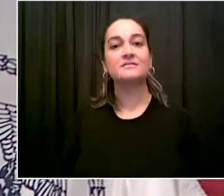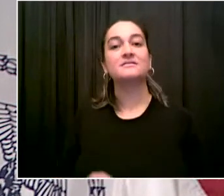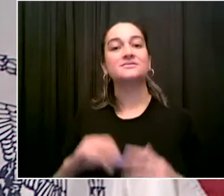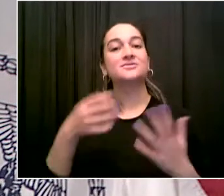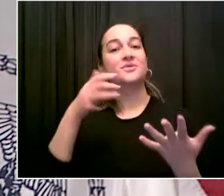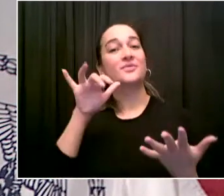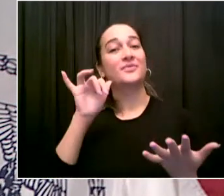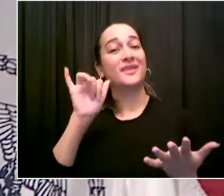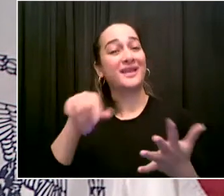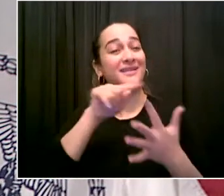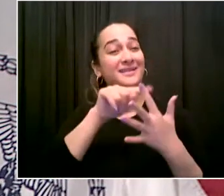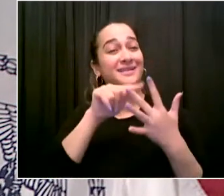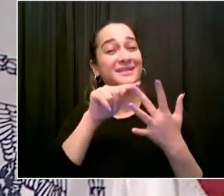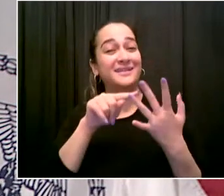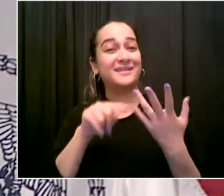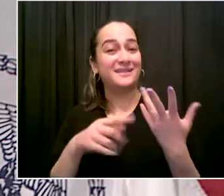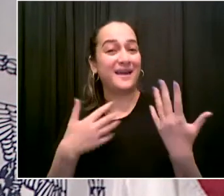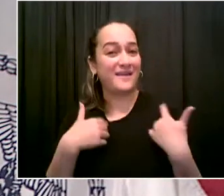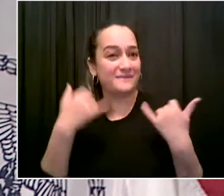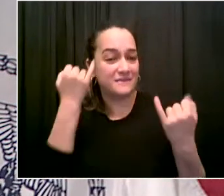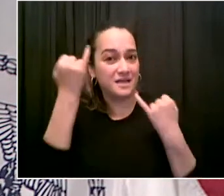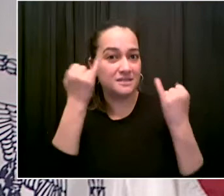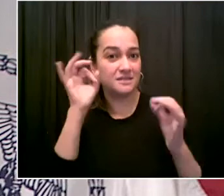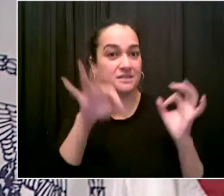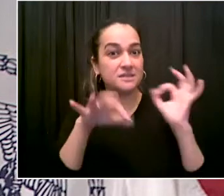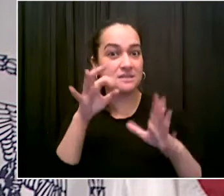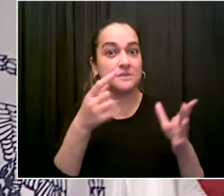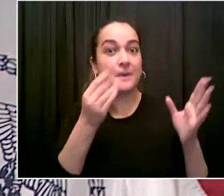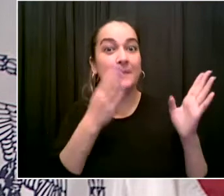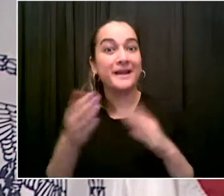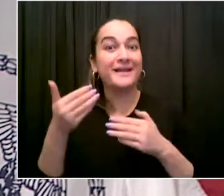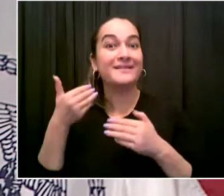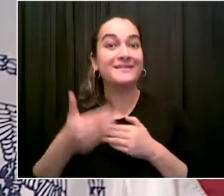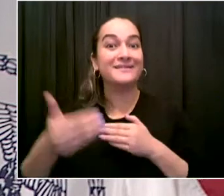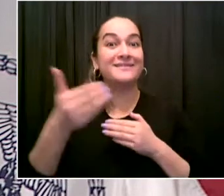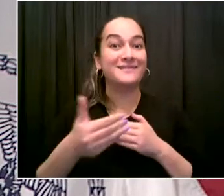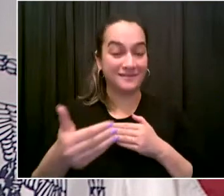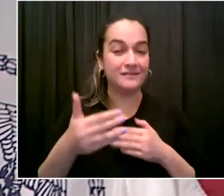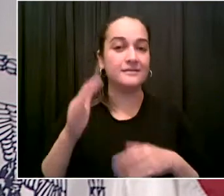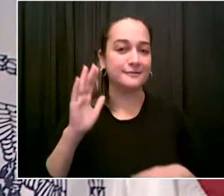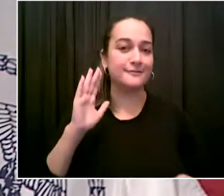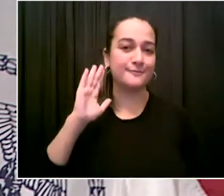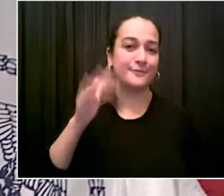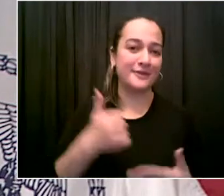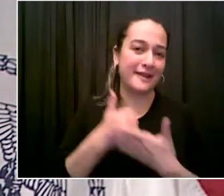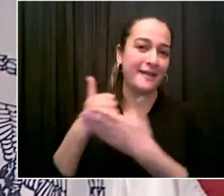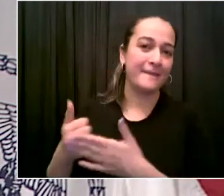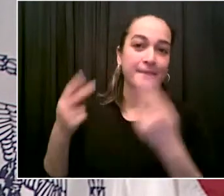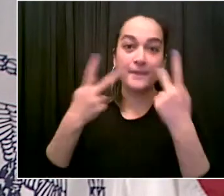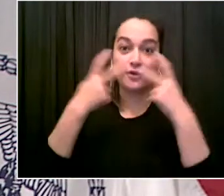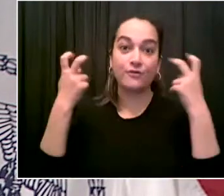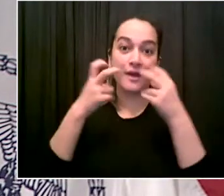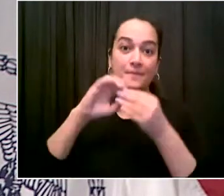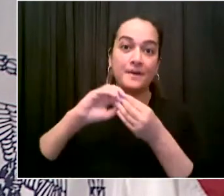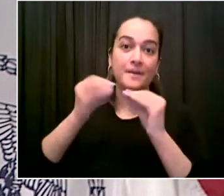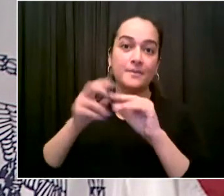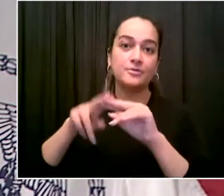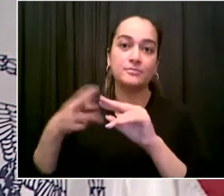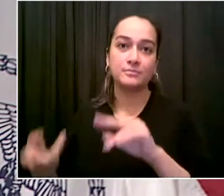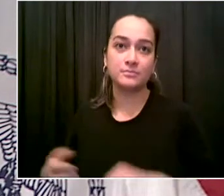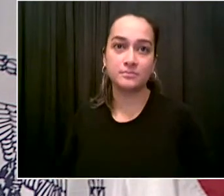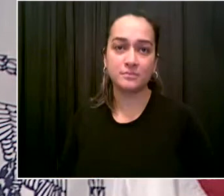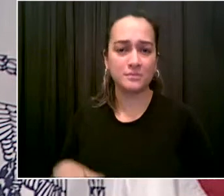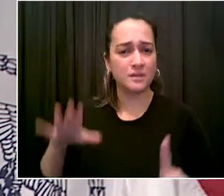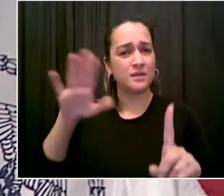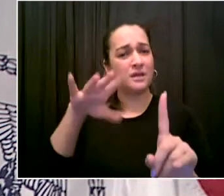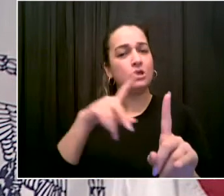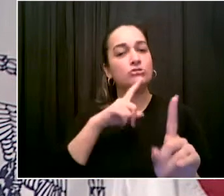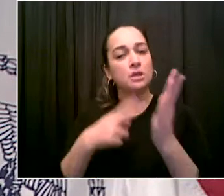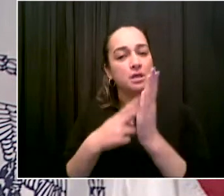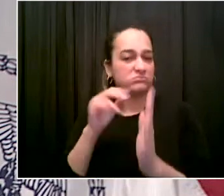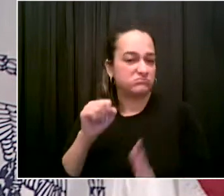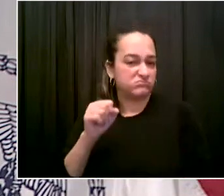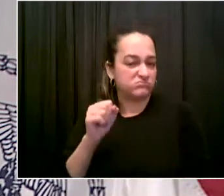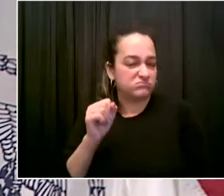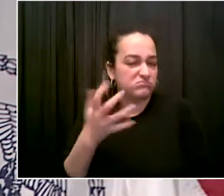TOGETHER RAPIDLY.